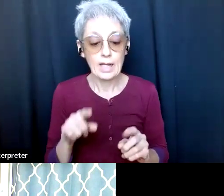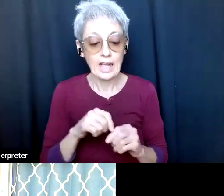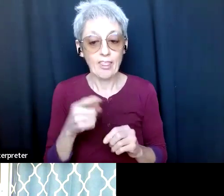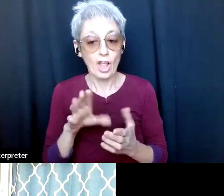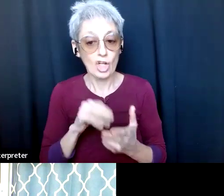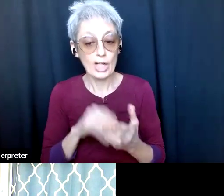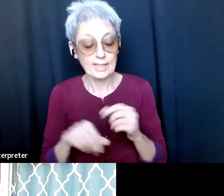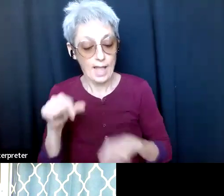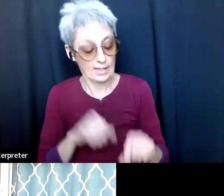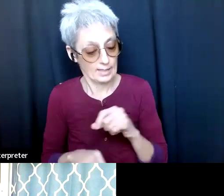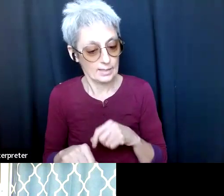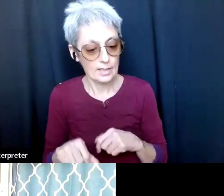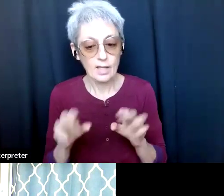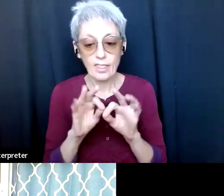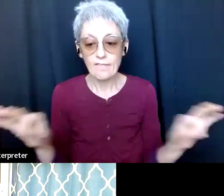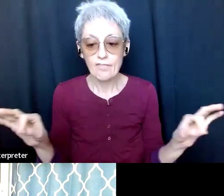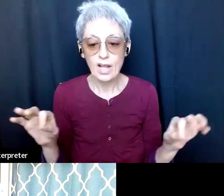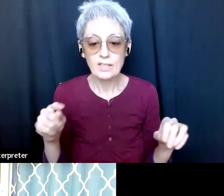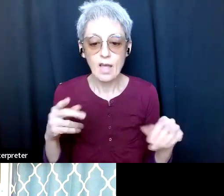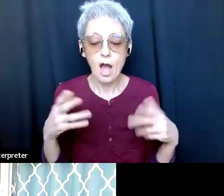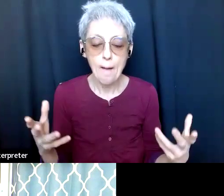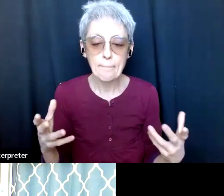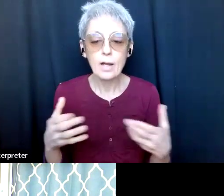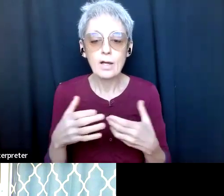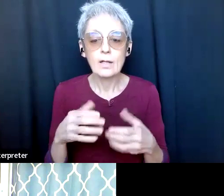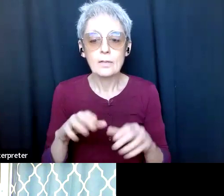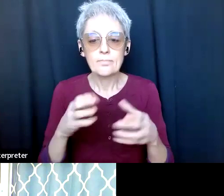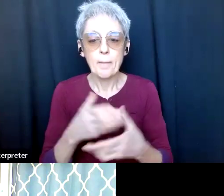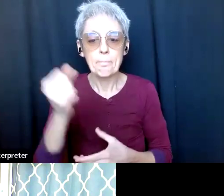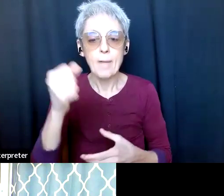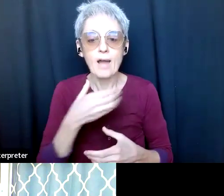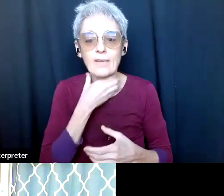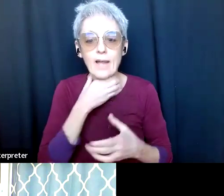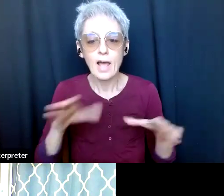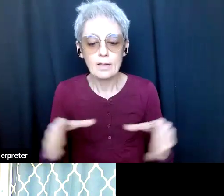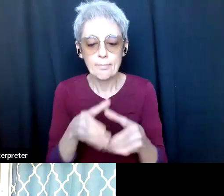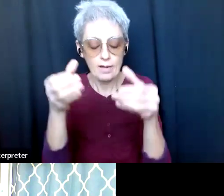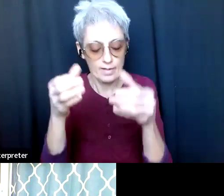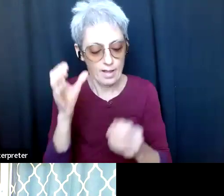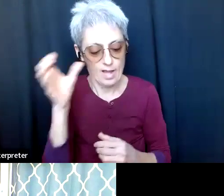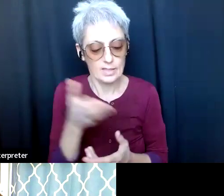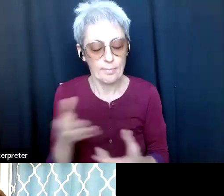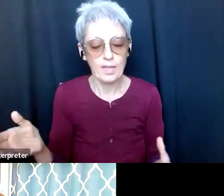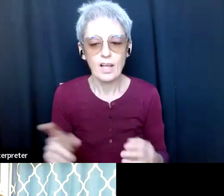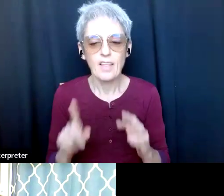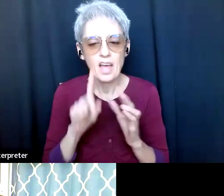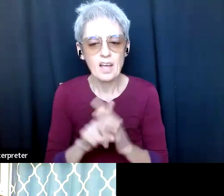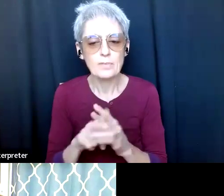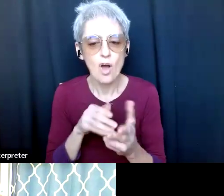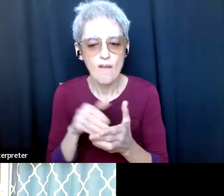can be trained, of course, but the question is always, how well does it translate to other paradigms,